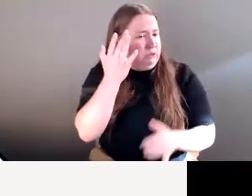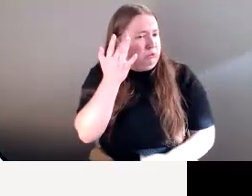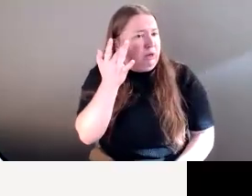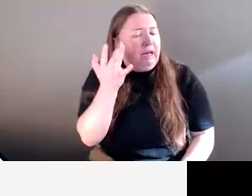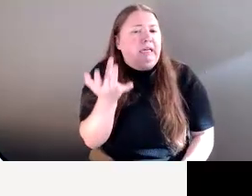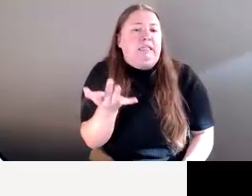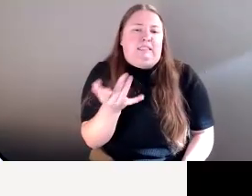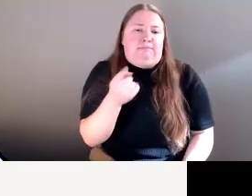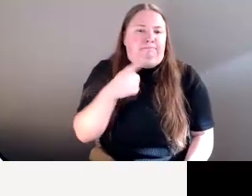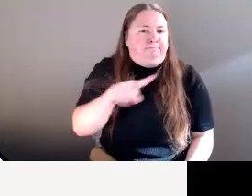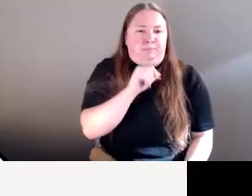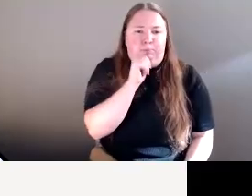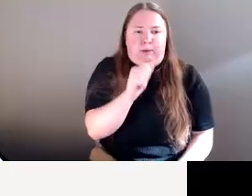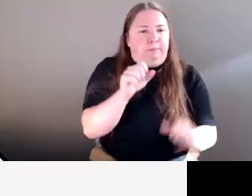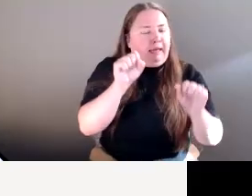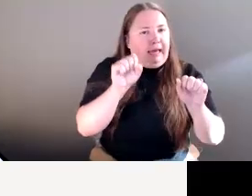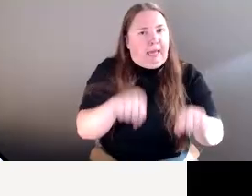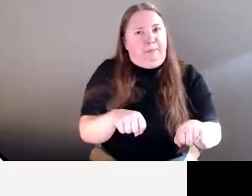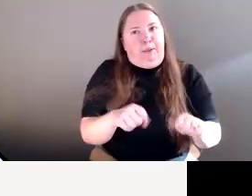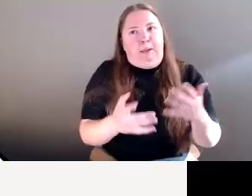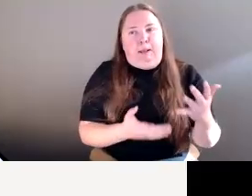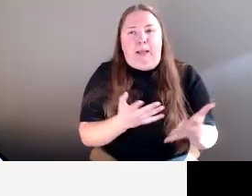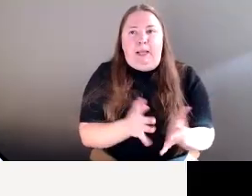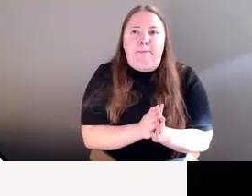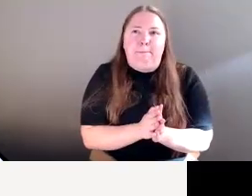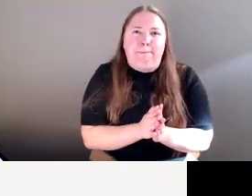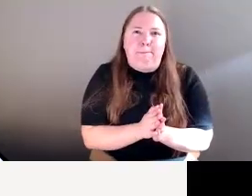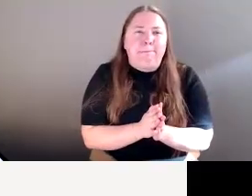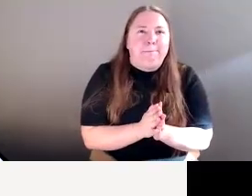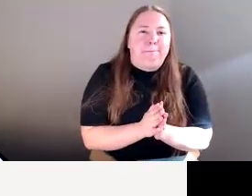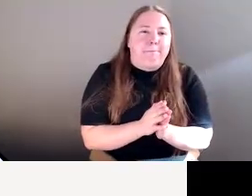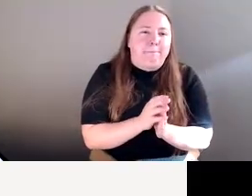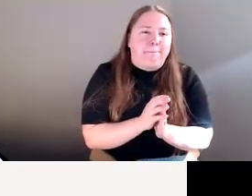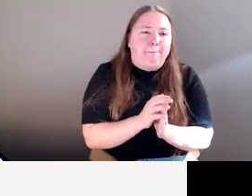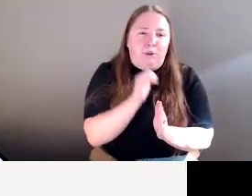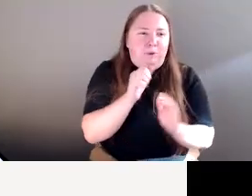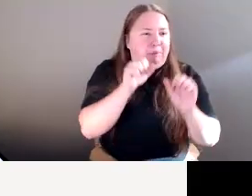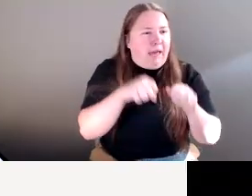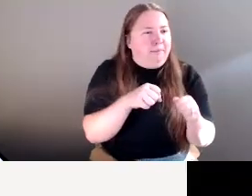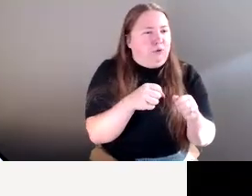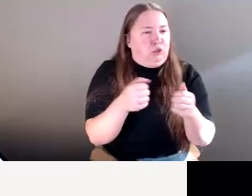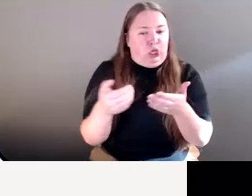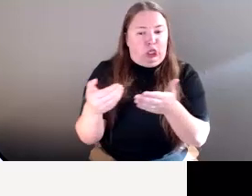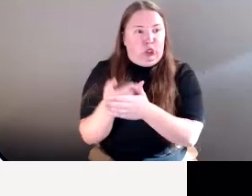you wouldn't be able to convert a new quiz back to a classic quiz.